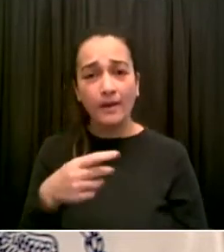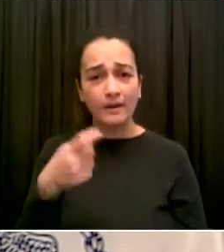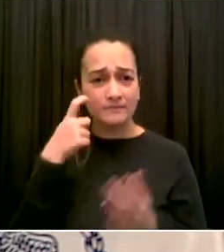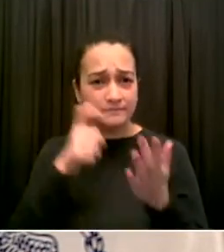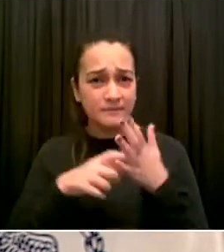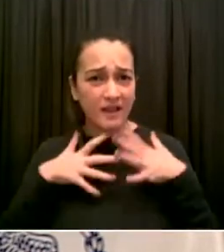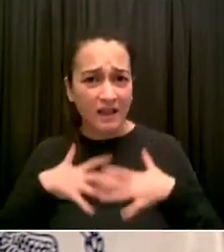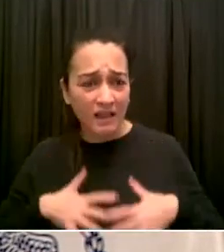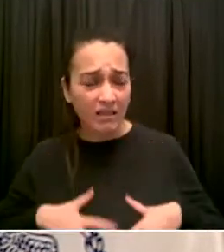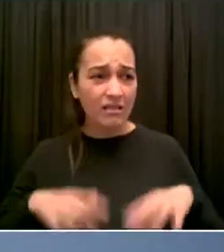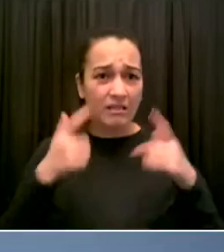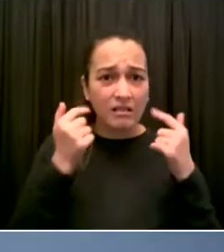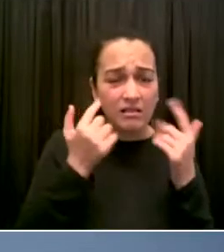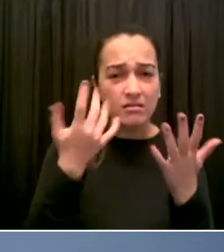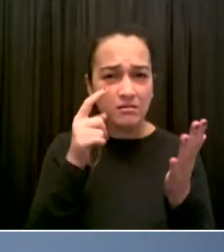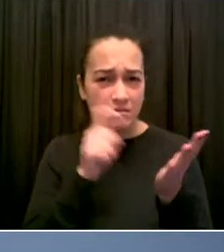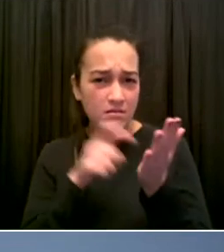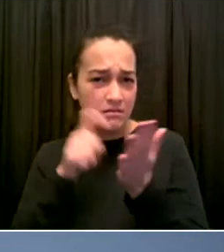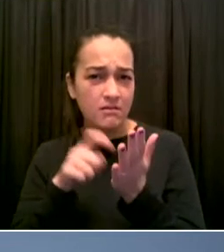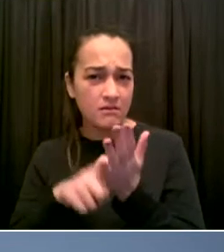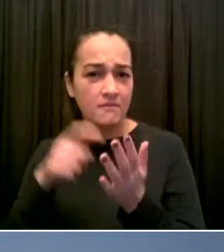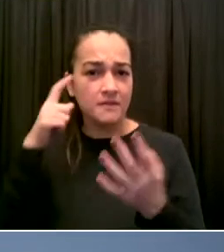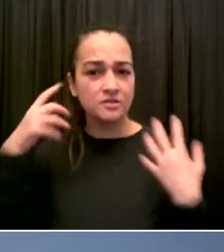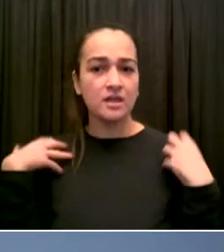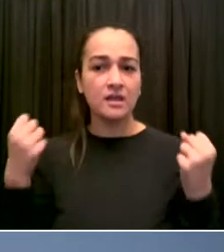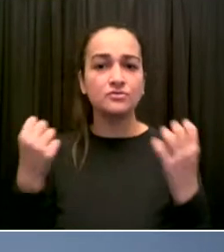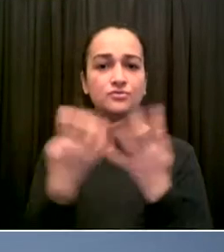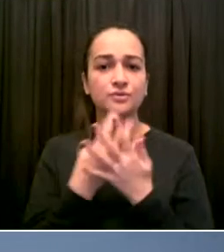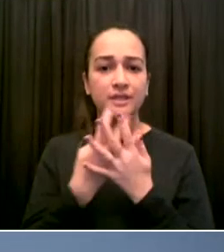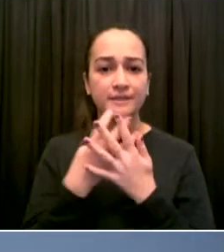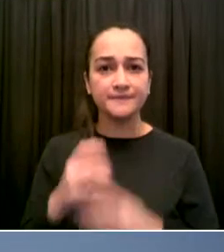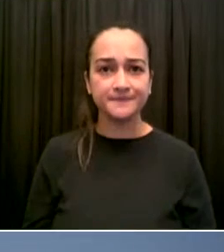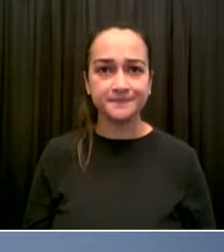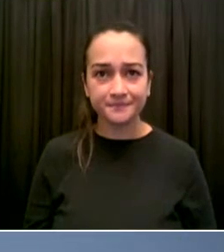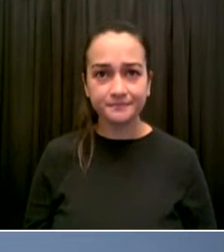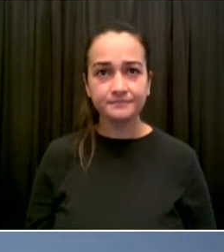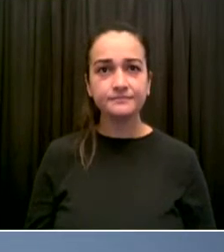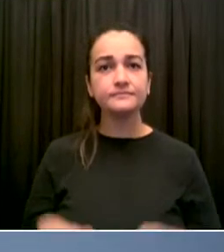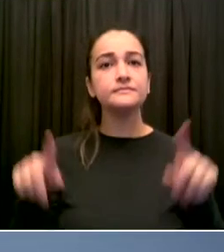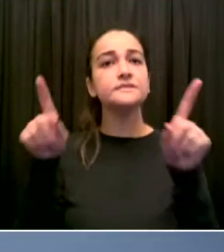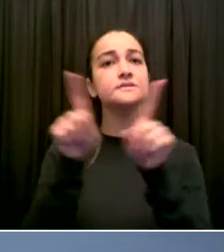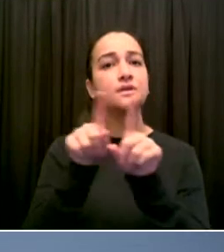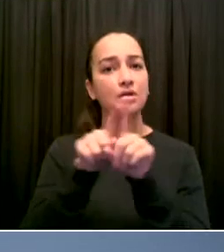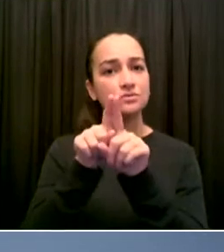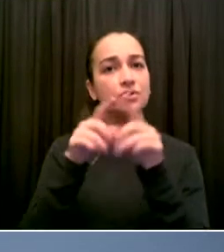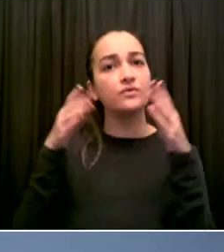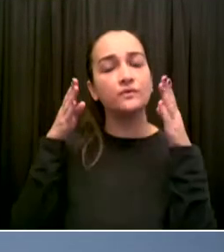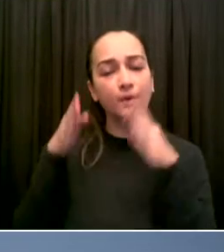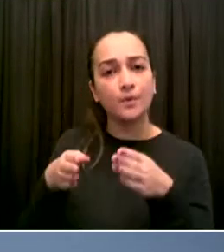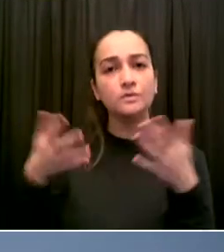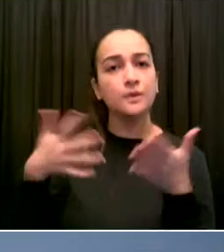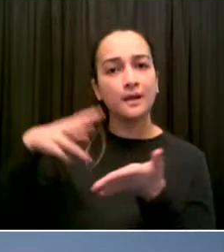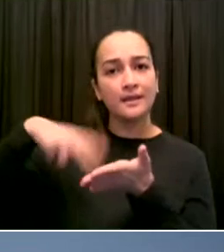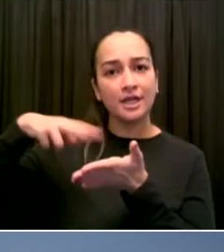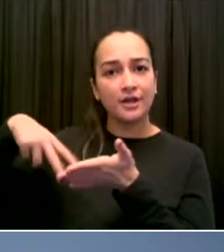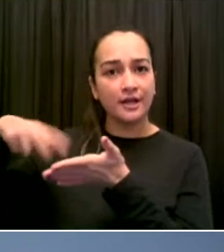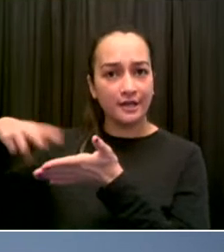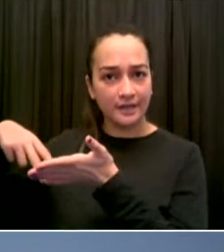THIS LEVEL, ALL OF THE MARKETING AACDIEMC SCREENING AND NOW THIS IS SOMETHING WE WILL BE TALKING ABOUT MORE,